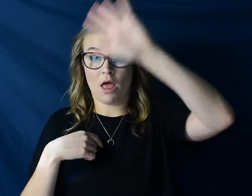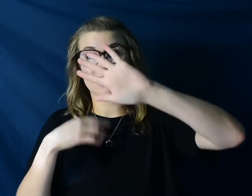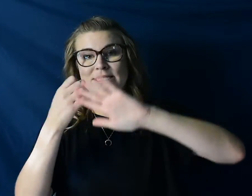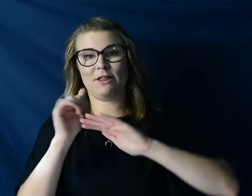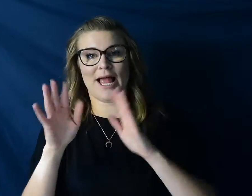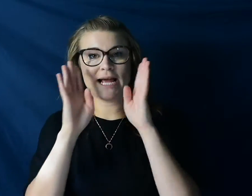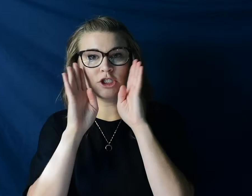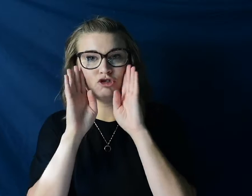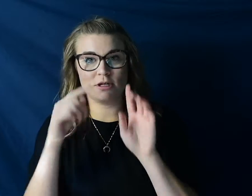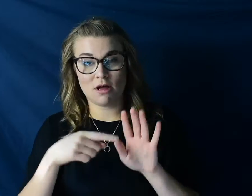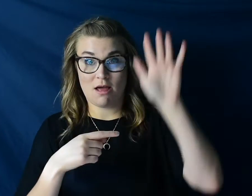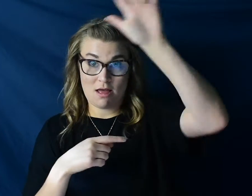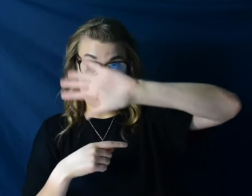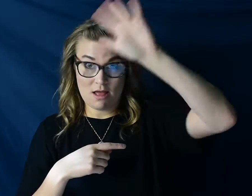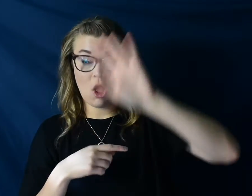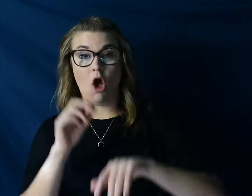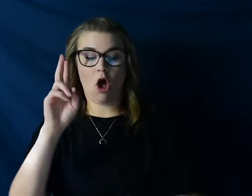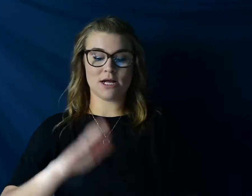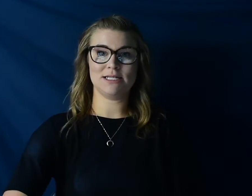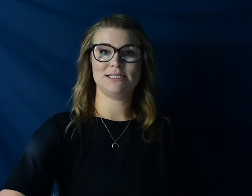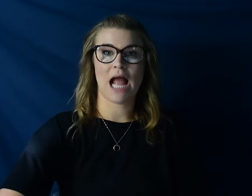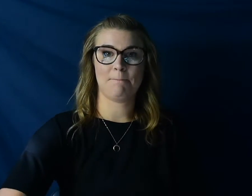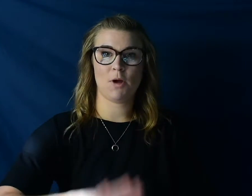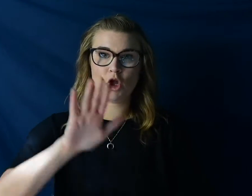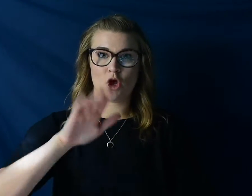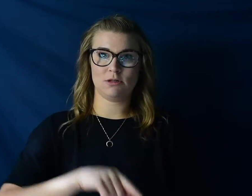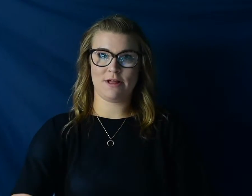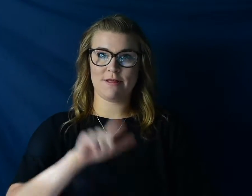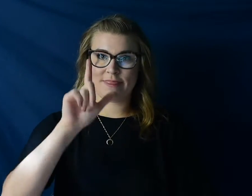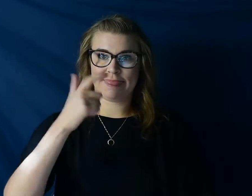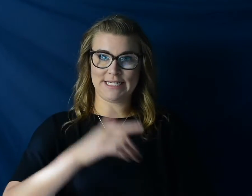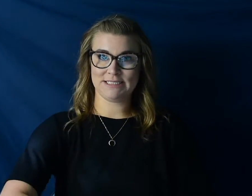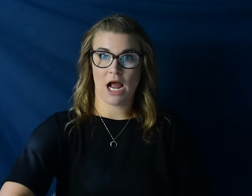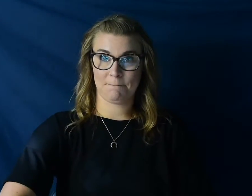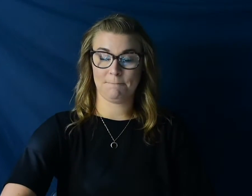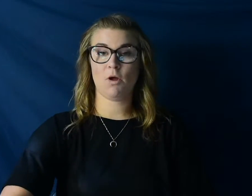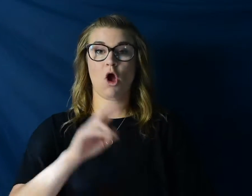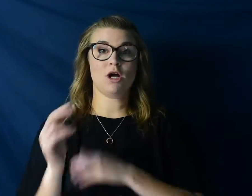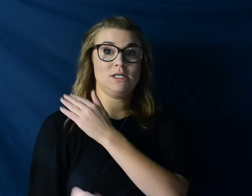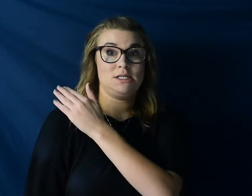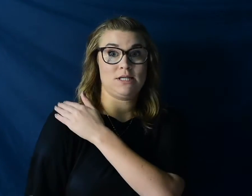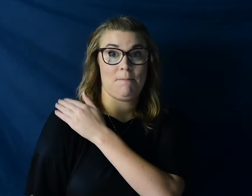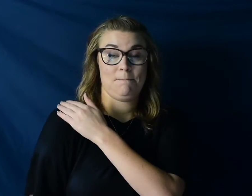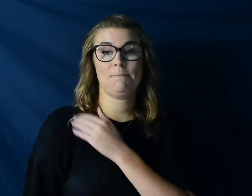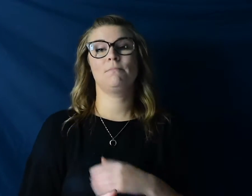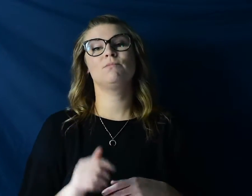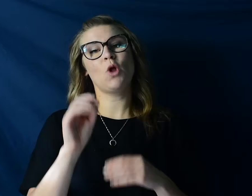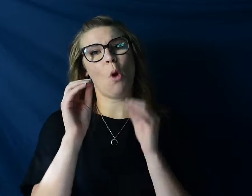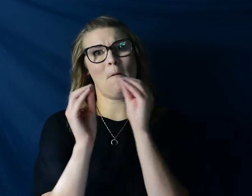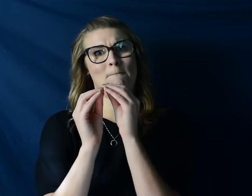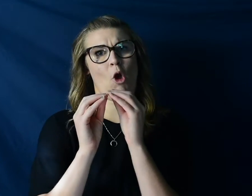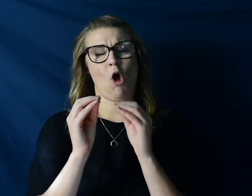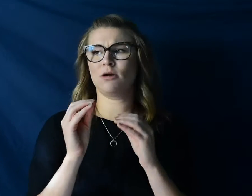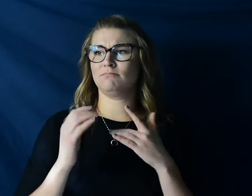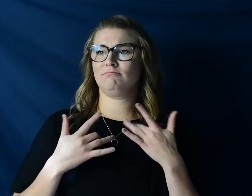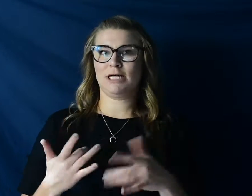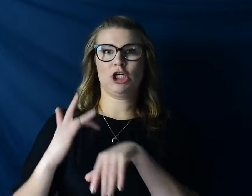are going to wave your hands up in the air to get their attention, or you are going to walk over and touch their leg, maybe tap their leg, tap their shoulder. There is a lot more